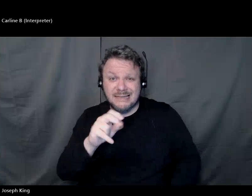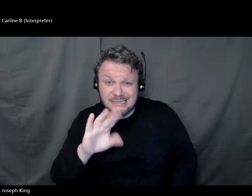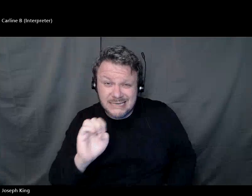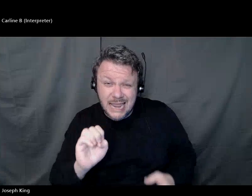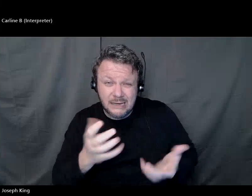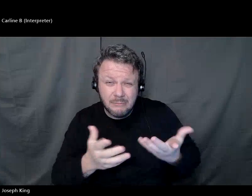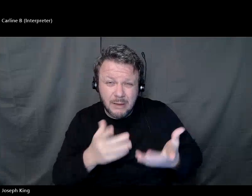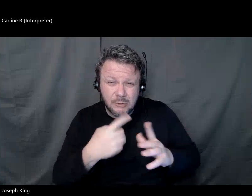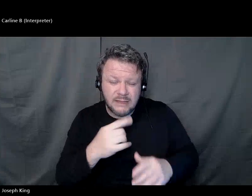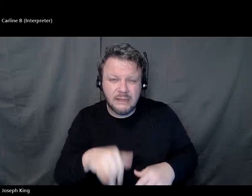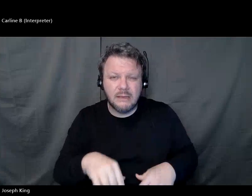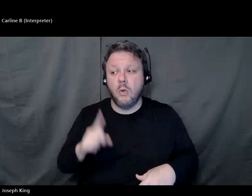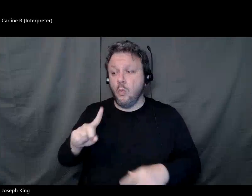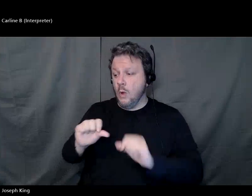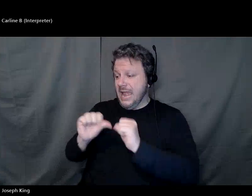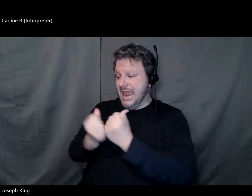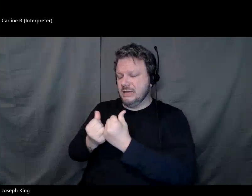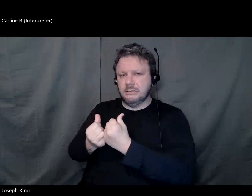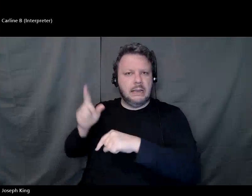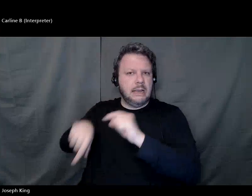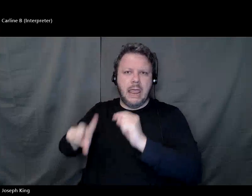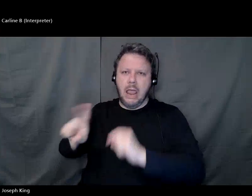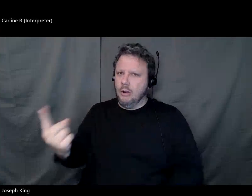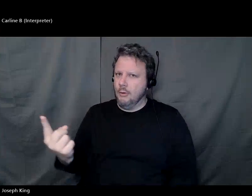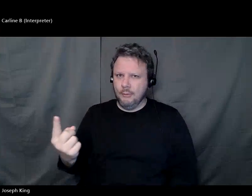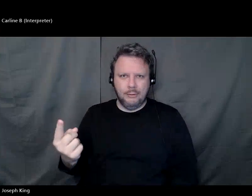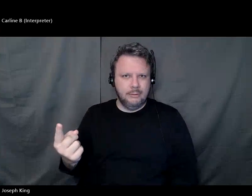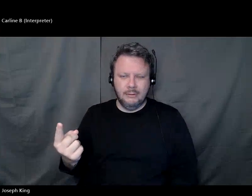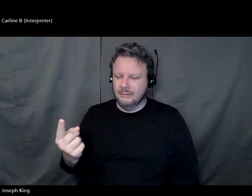No one agency can do this alone, nor should they. That's absurd.